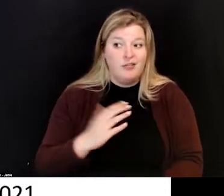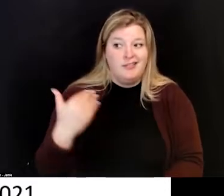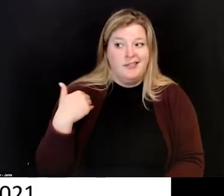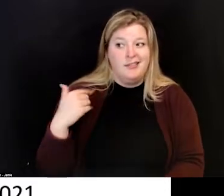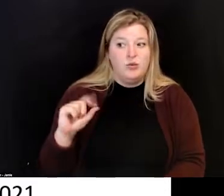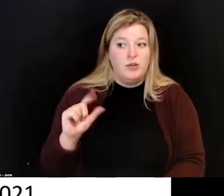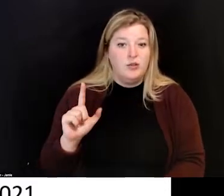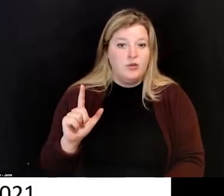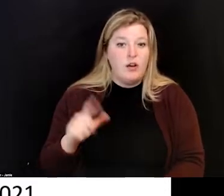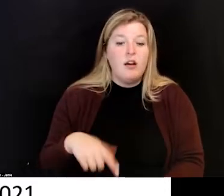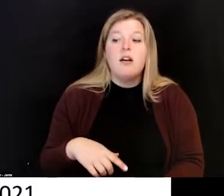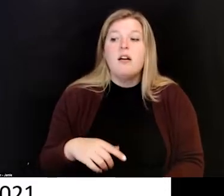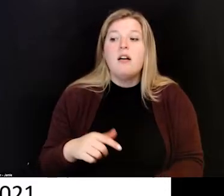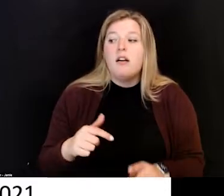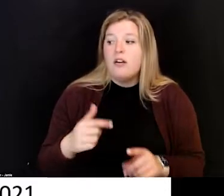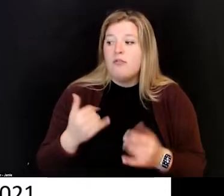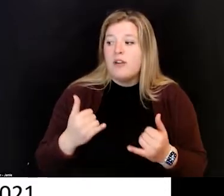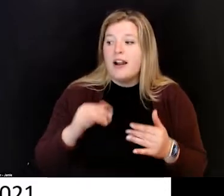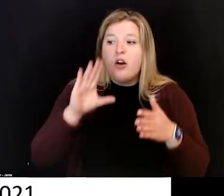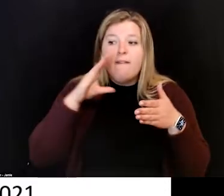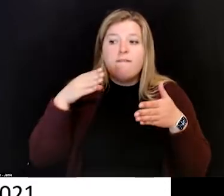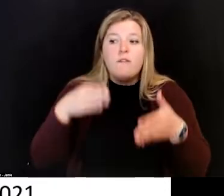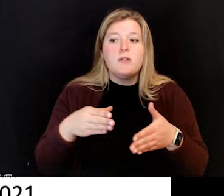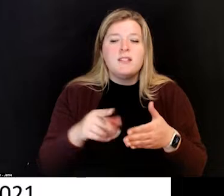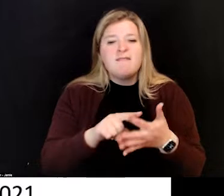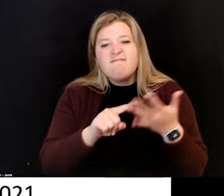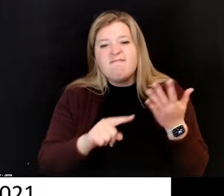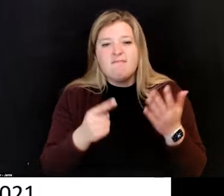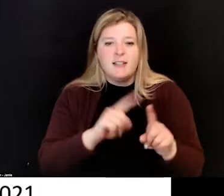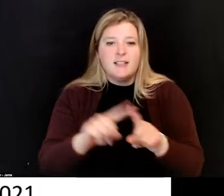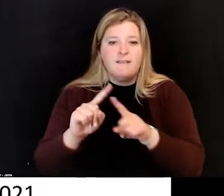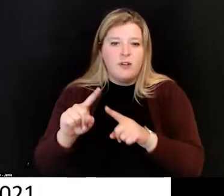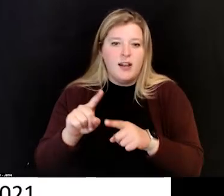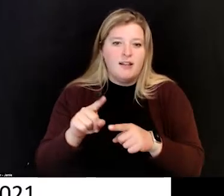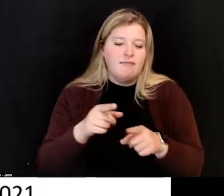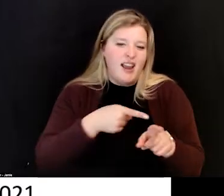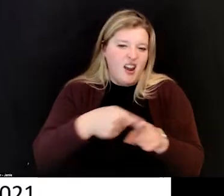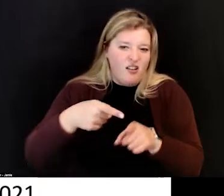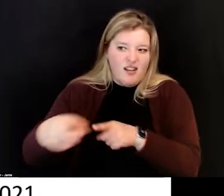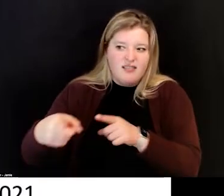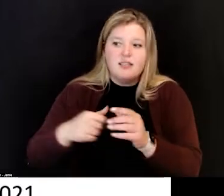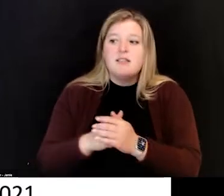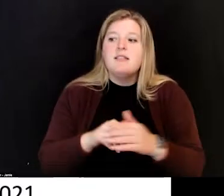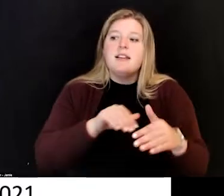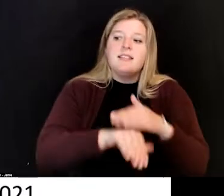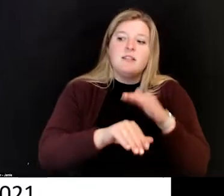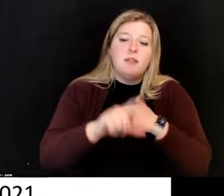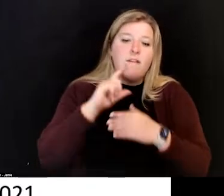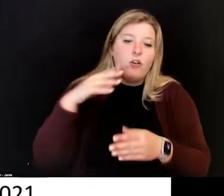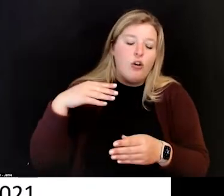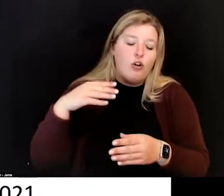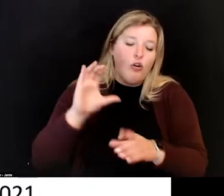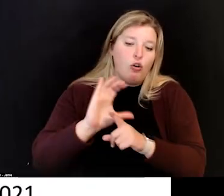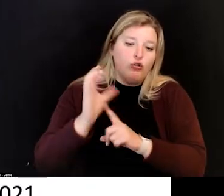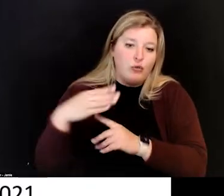And I'm currently focusing on a couple different areas, accessibility in cultural heritage institutions, incorporating cognitive needs